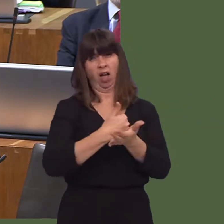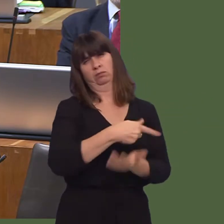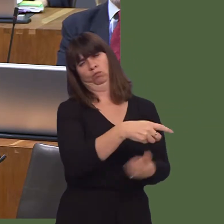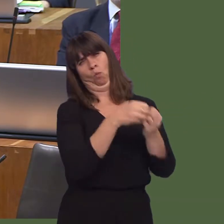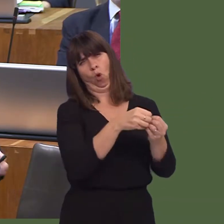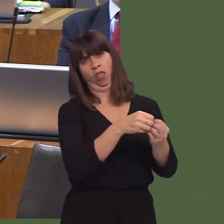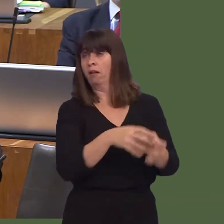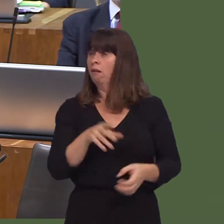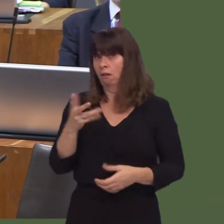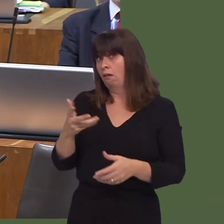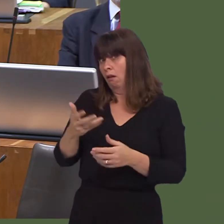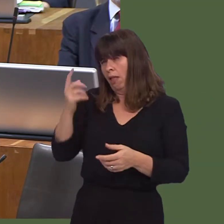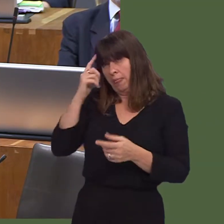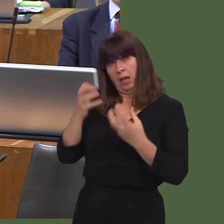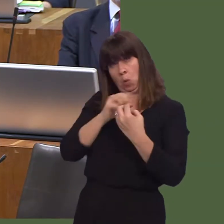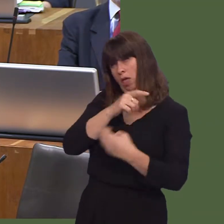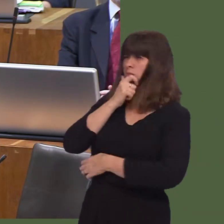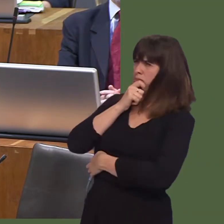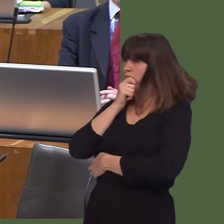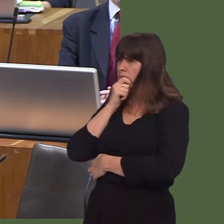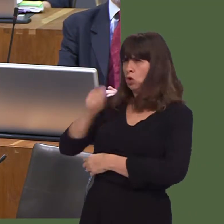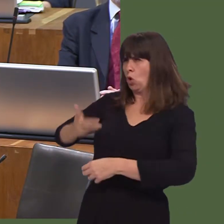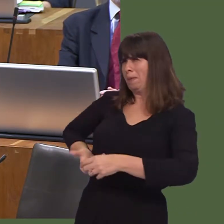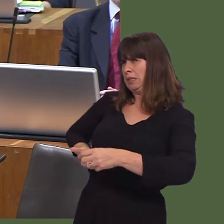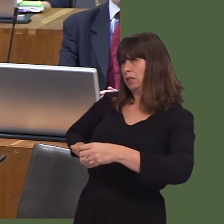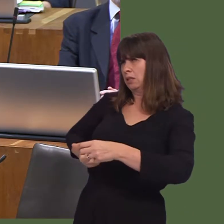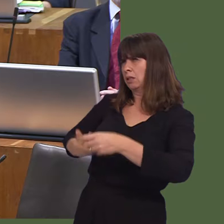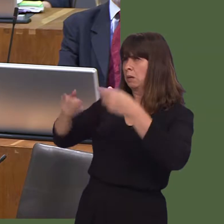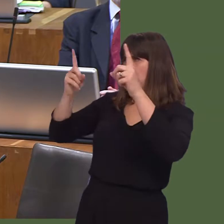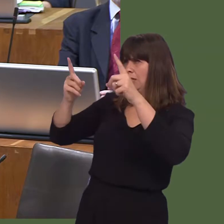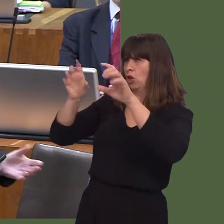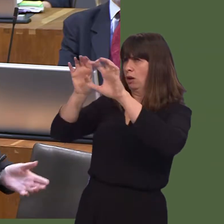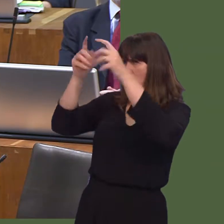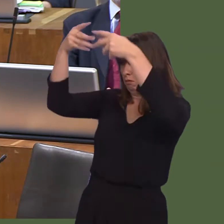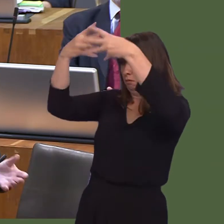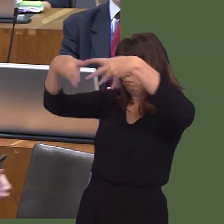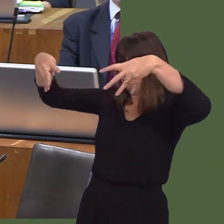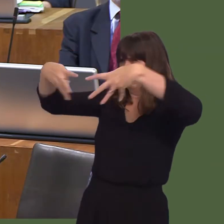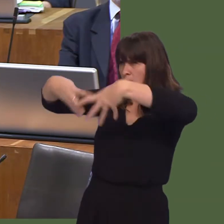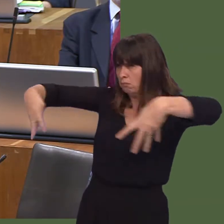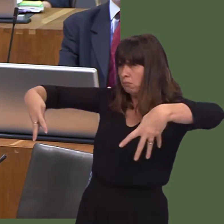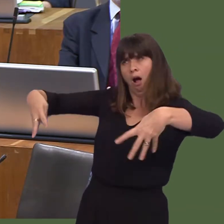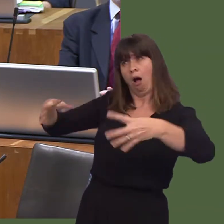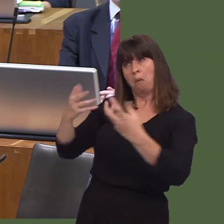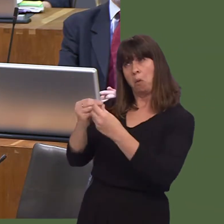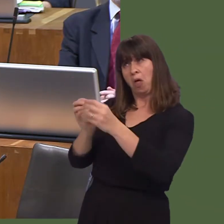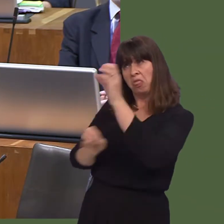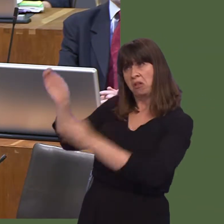the way the business is structured and what opportunities might be evoked by a slightly different working pattern.